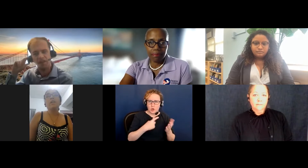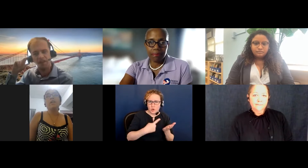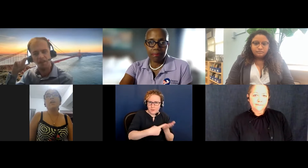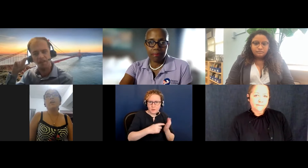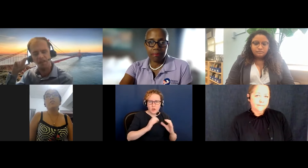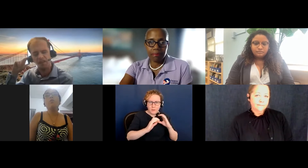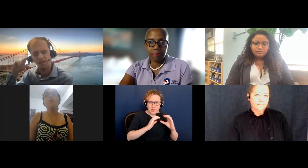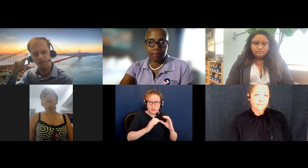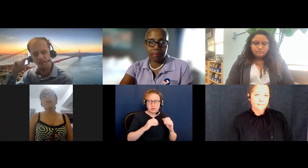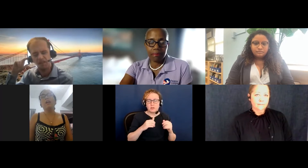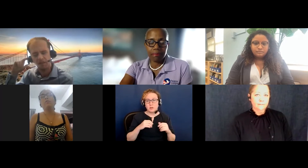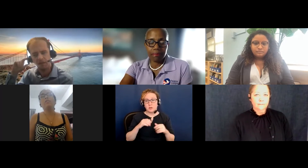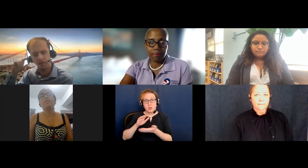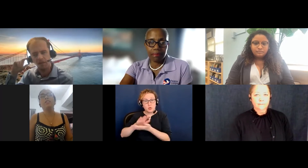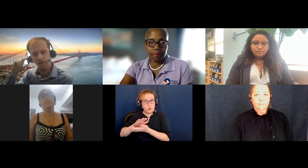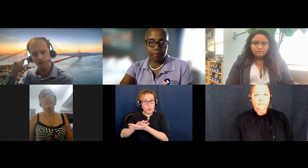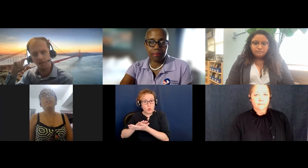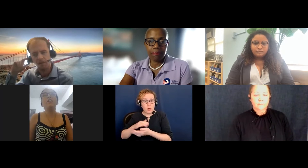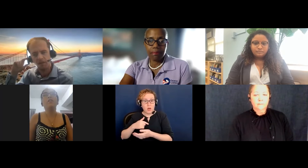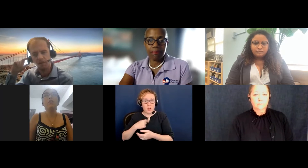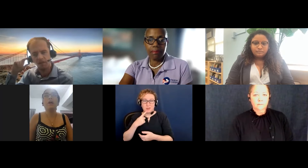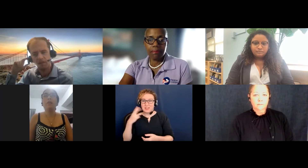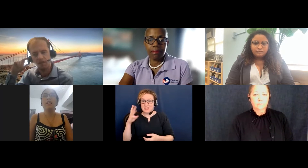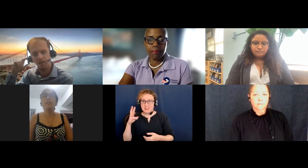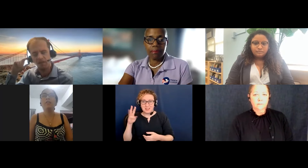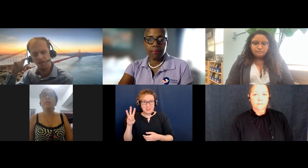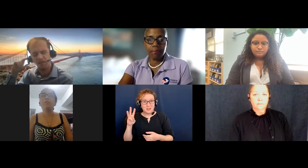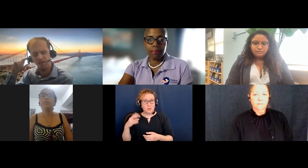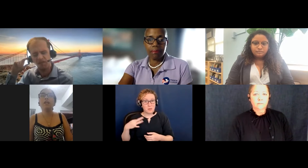being at school. I was 16 when I applied the first time.